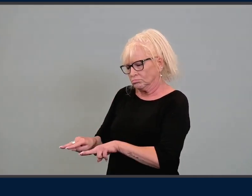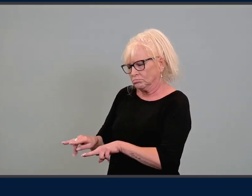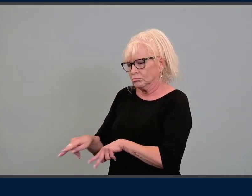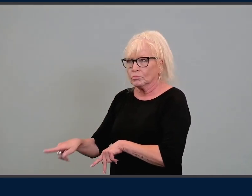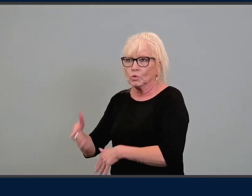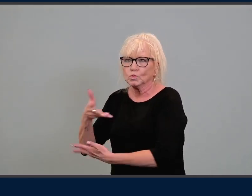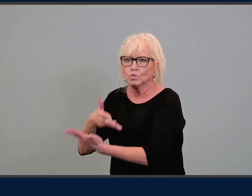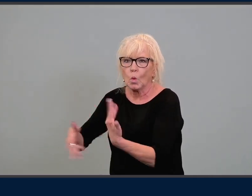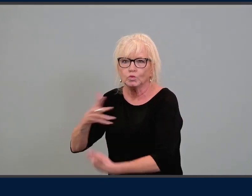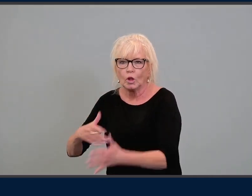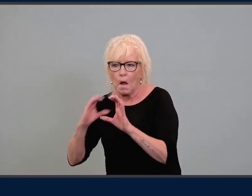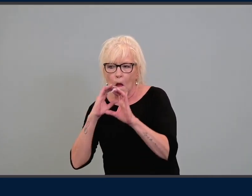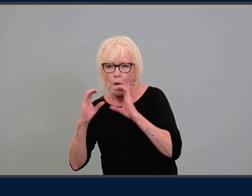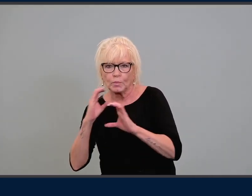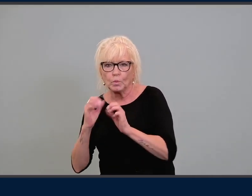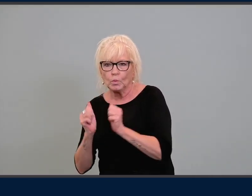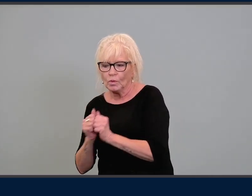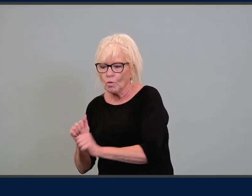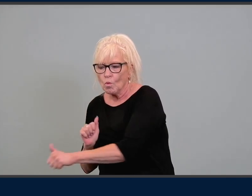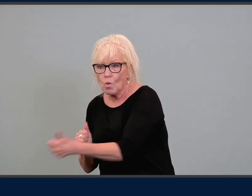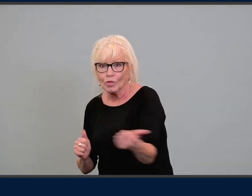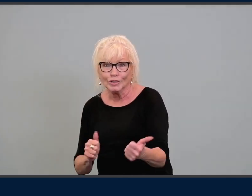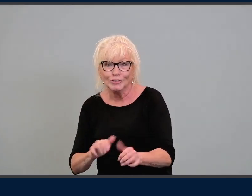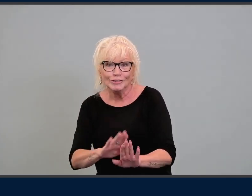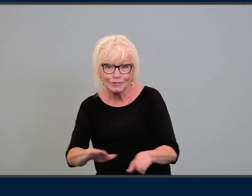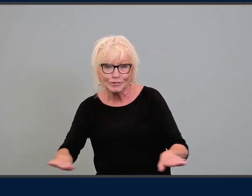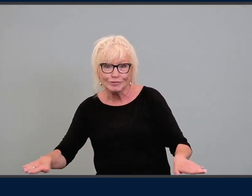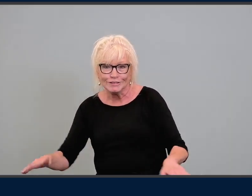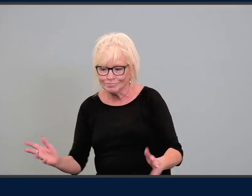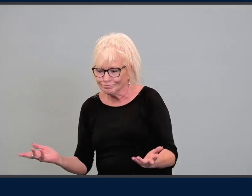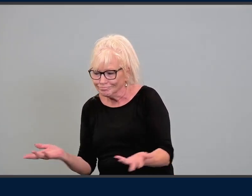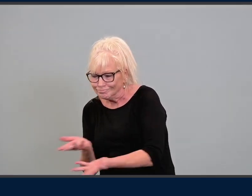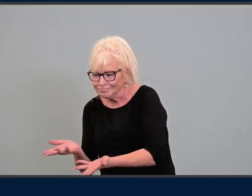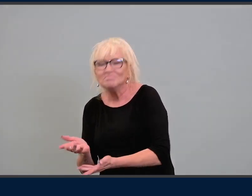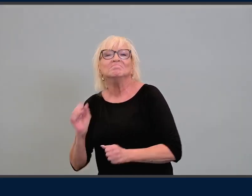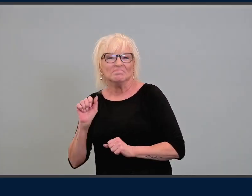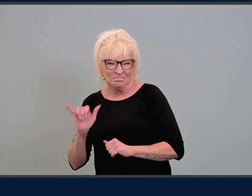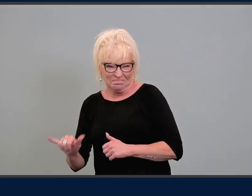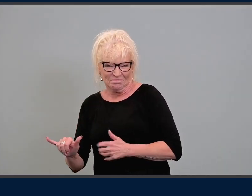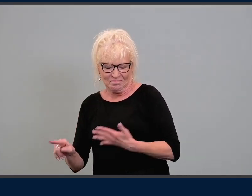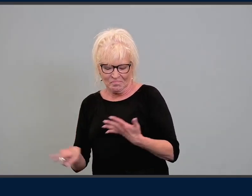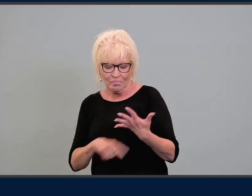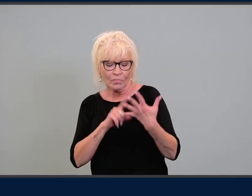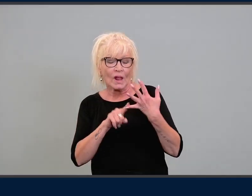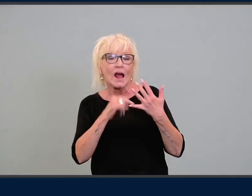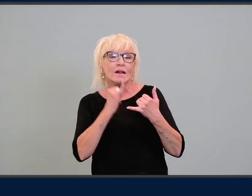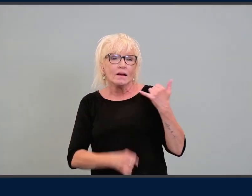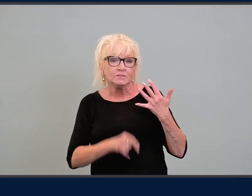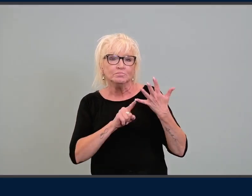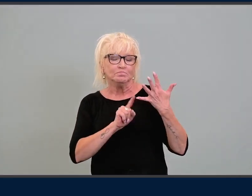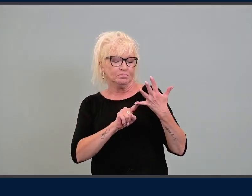they socially interact with other children as well as part of that language milestone development.